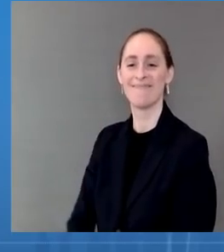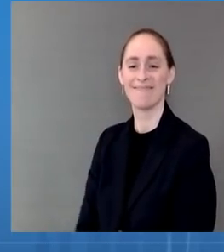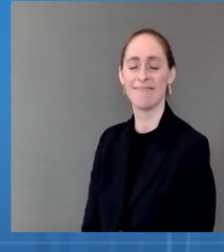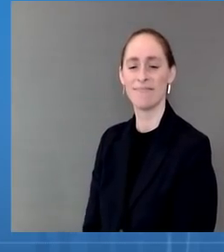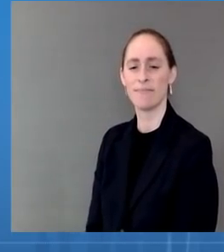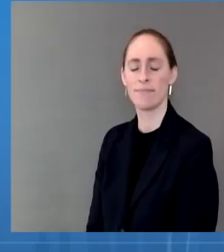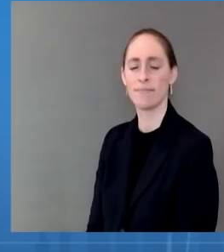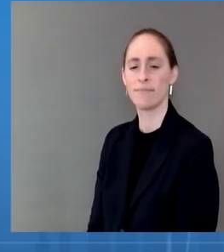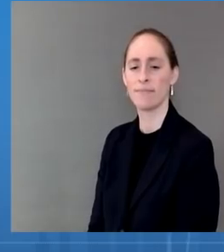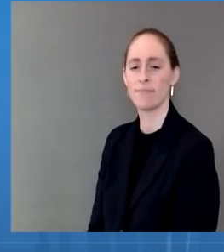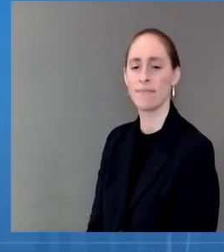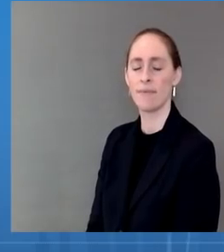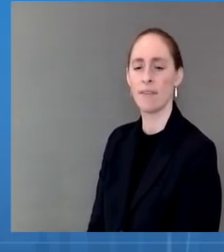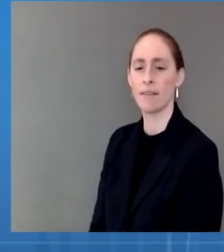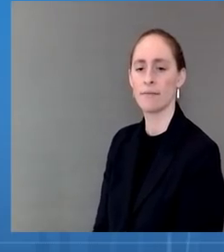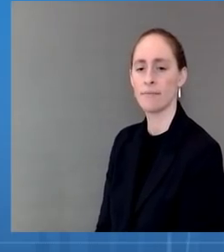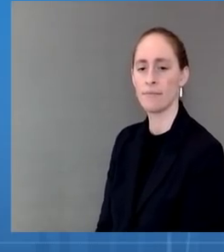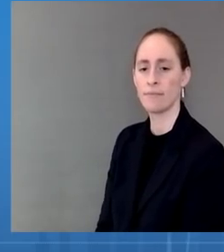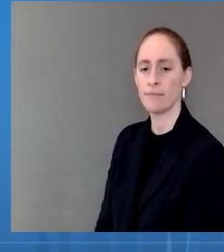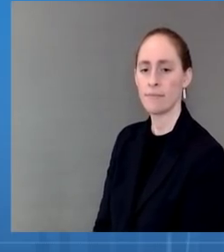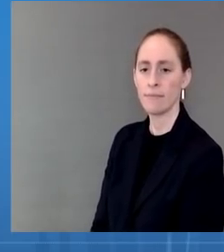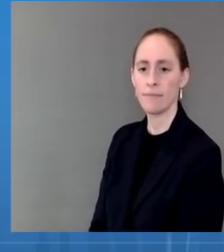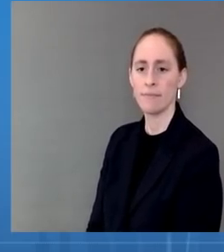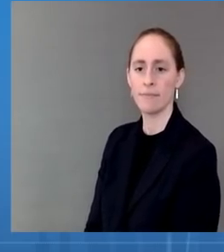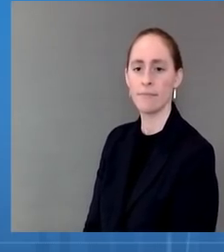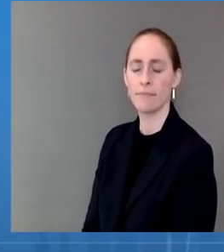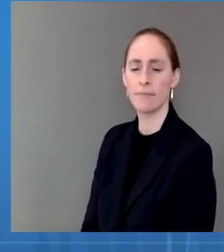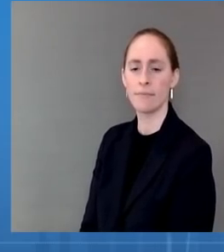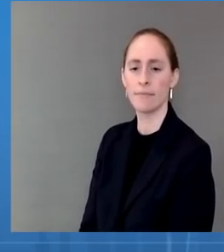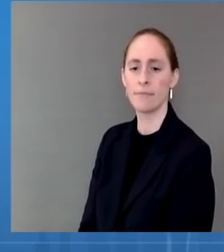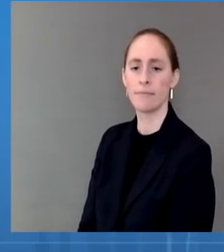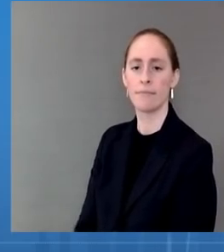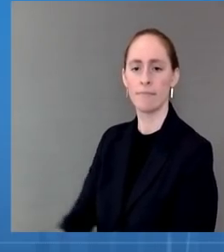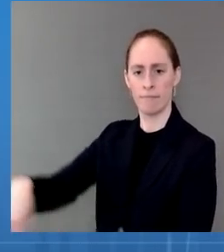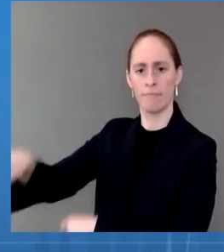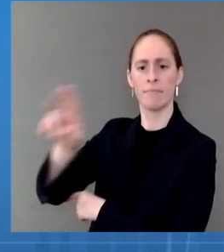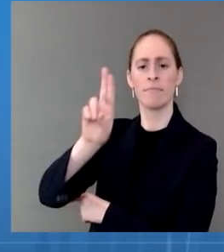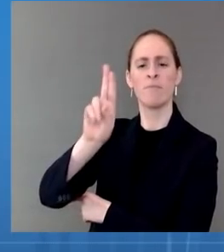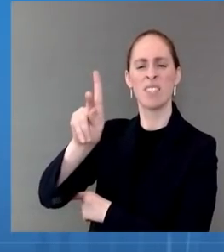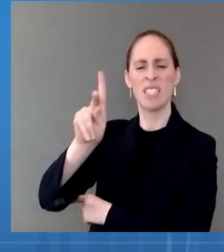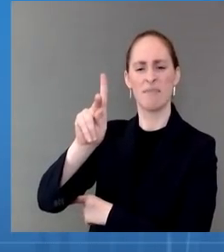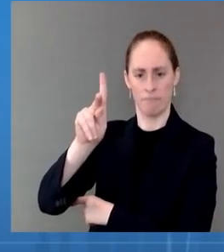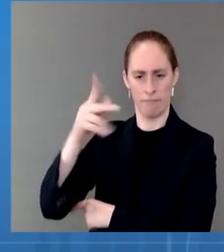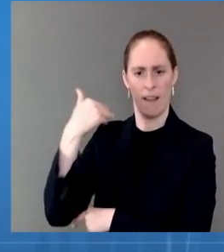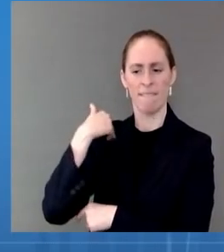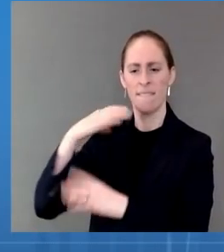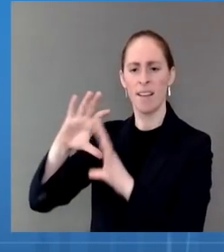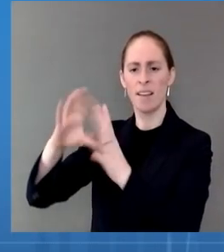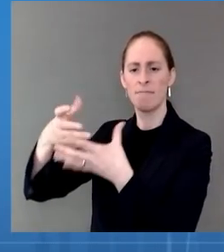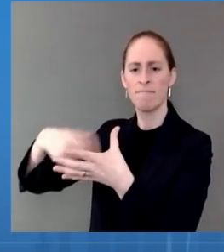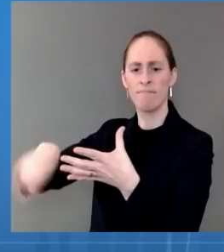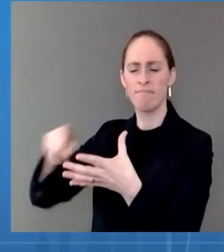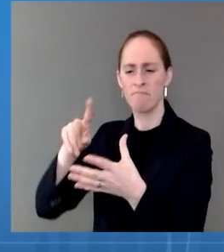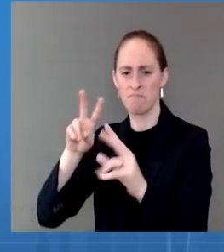where experts have predicted that al-Muqrin will reach parity with Delta as soon as next week. What does the CDC modeling show about